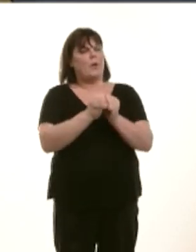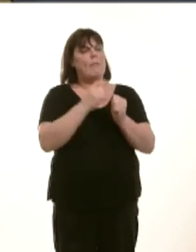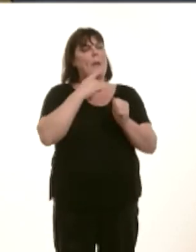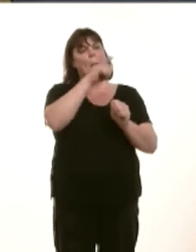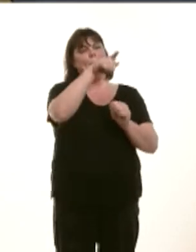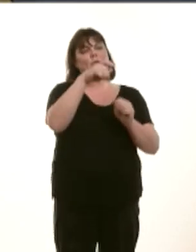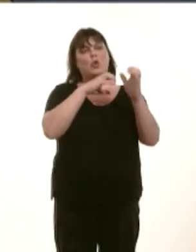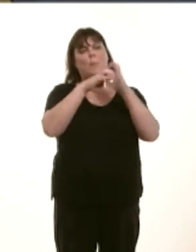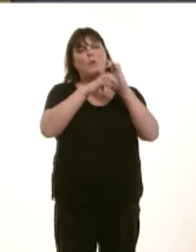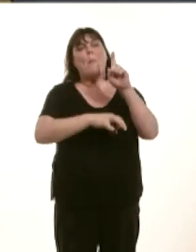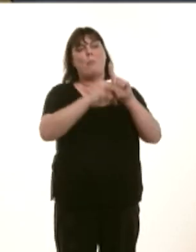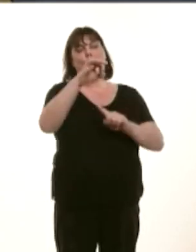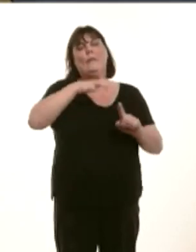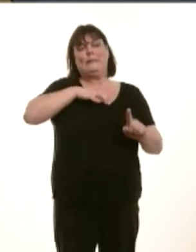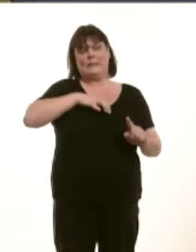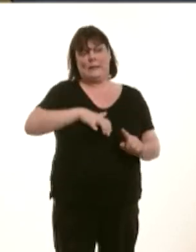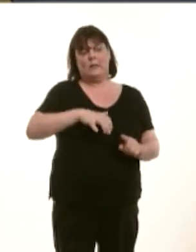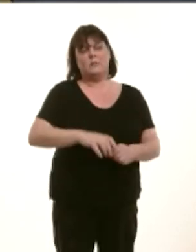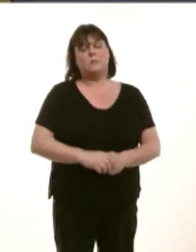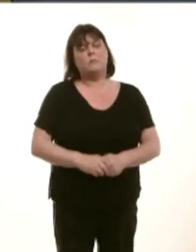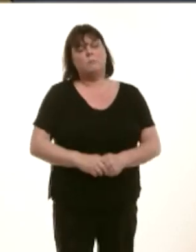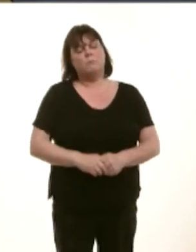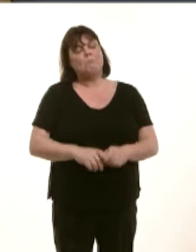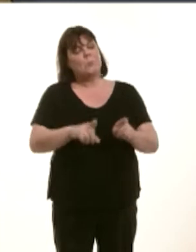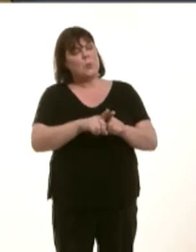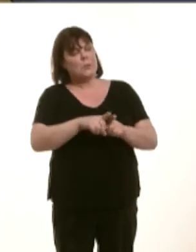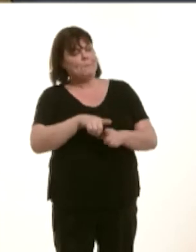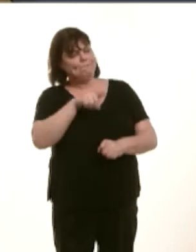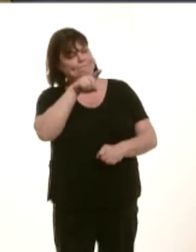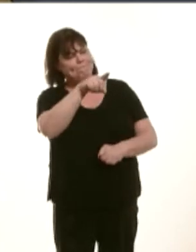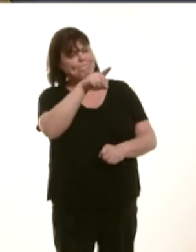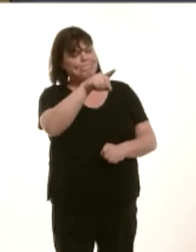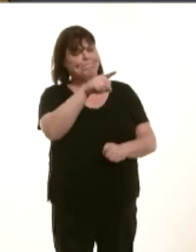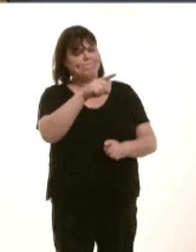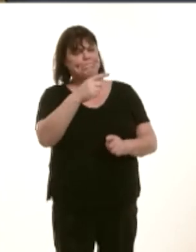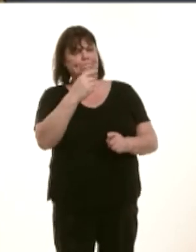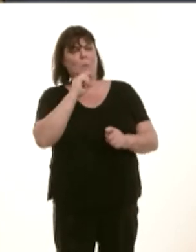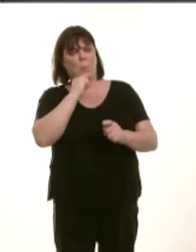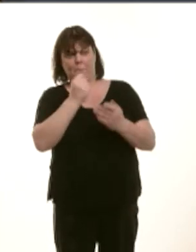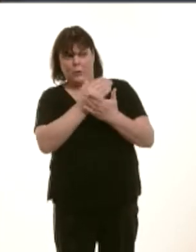could be improved? Will you ensure that this is made an essential part of any discussions